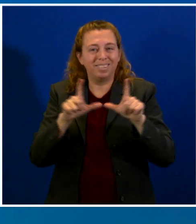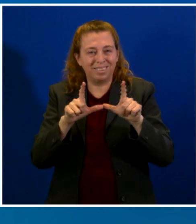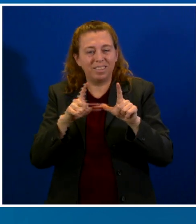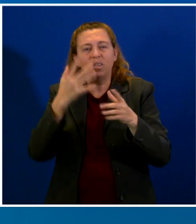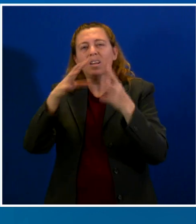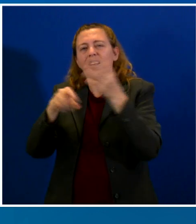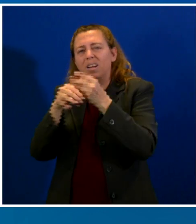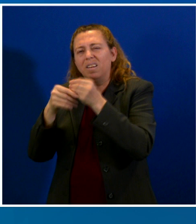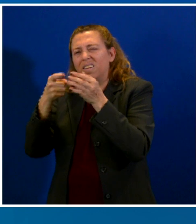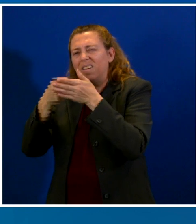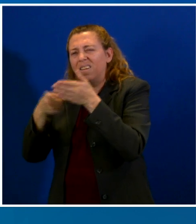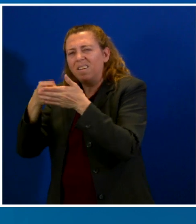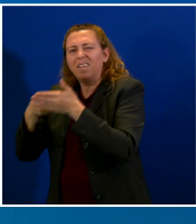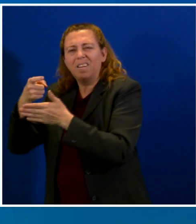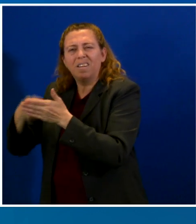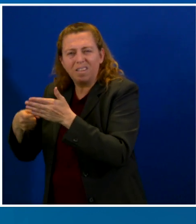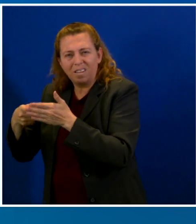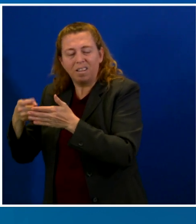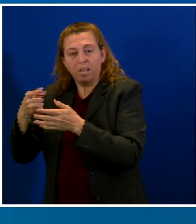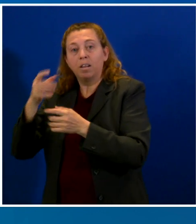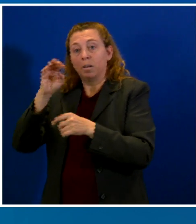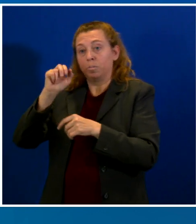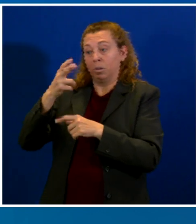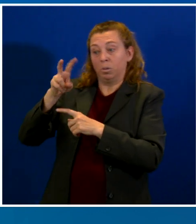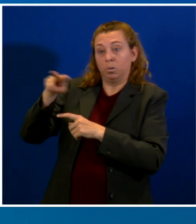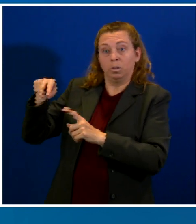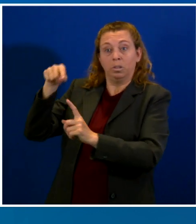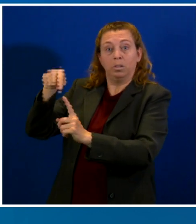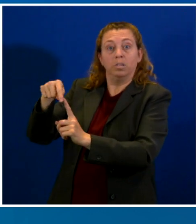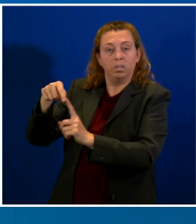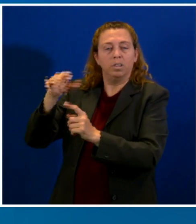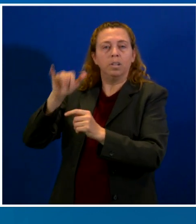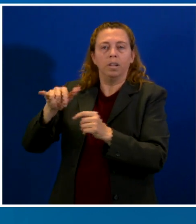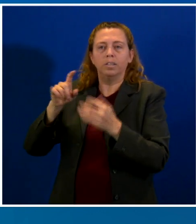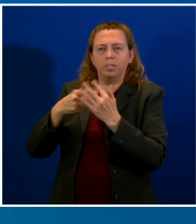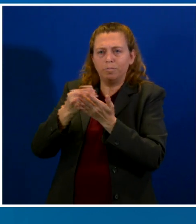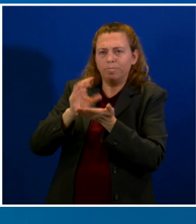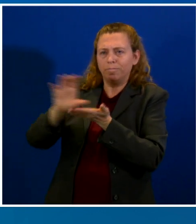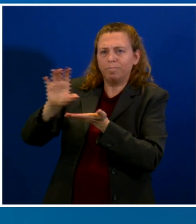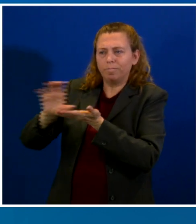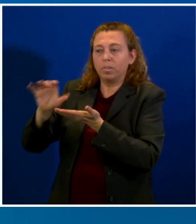This program will provide an estimated $500,000 in direct